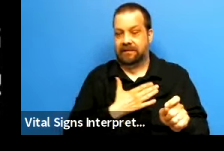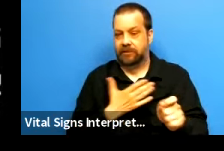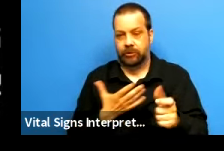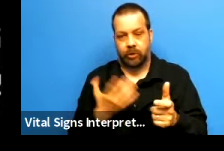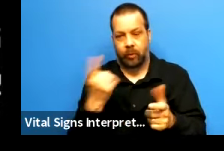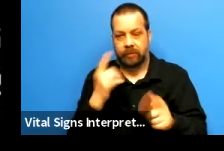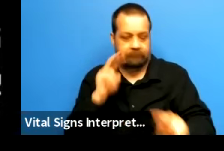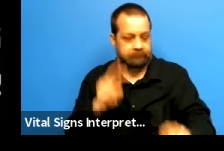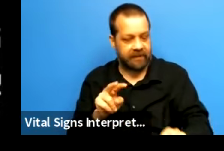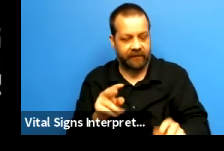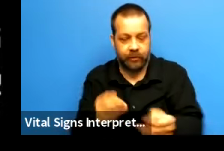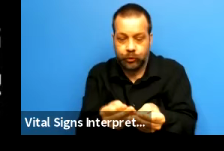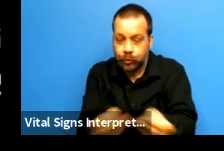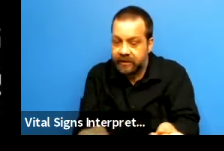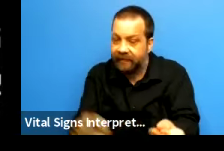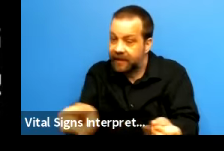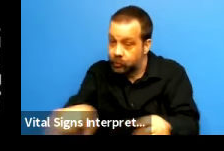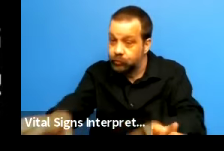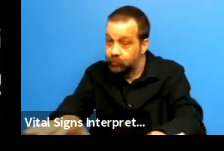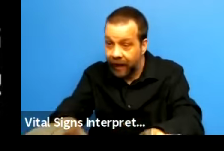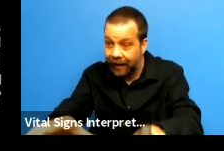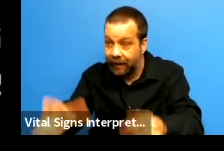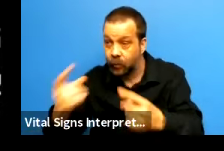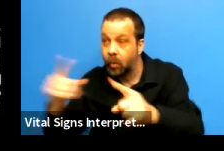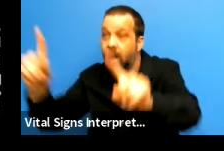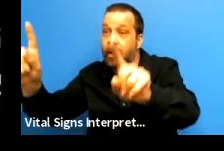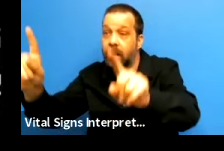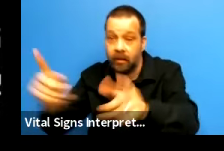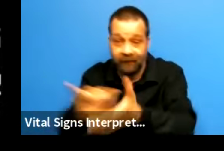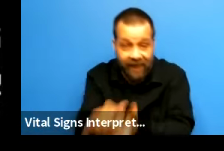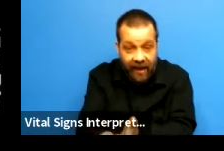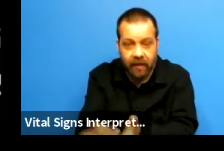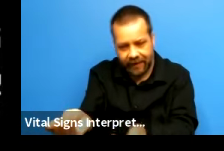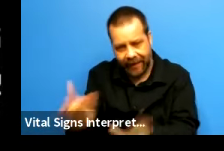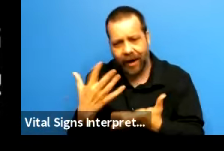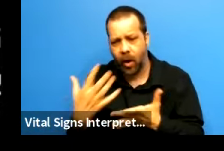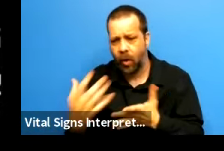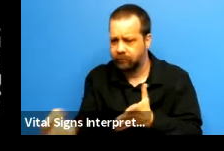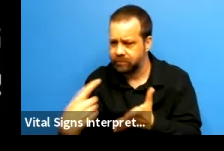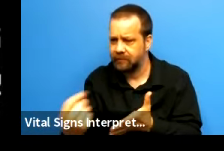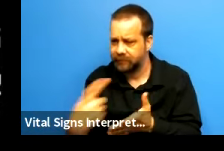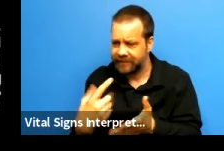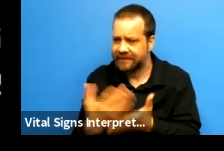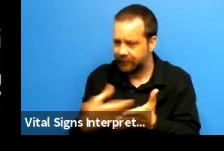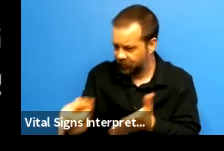things that you have tried, things that work. Please send us those things our way.